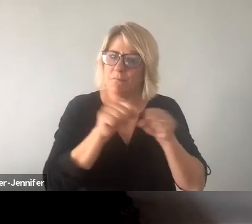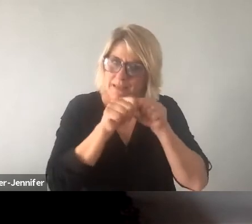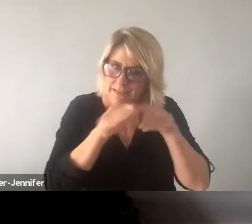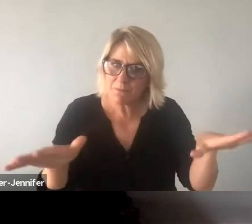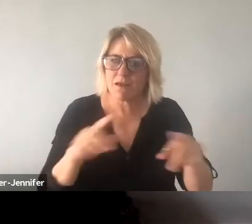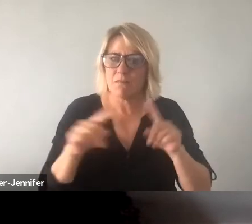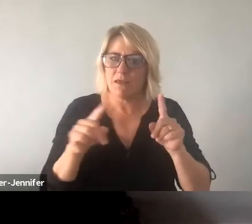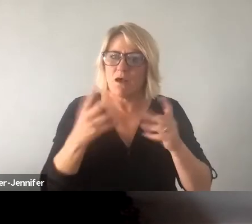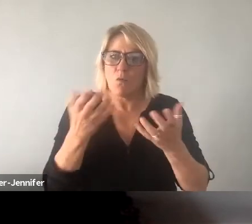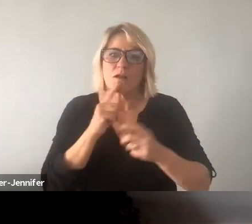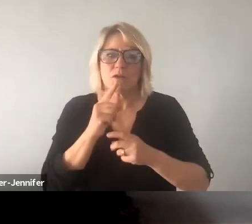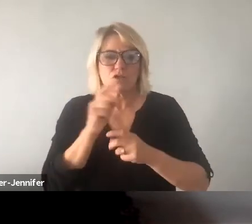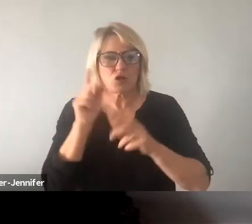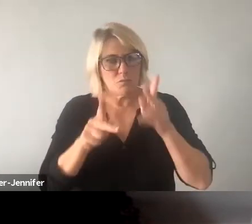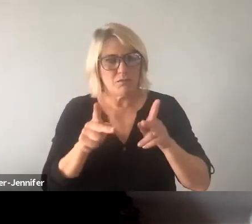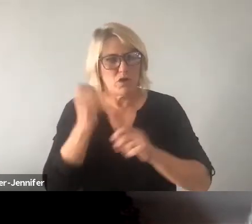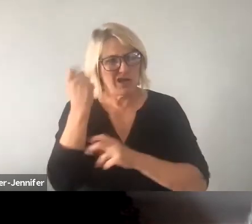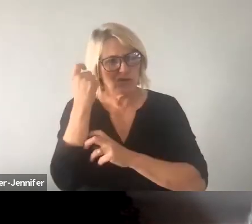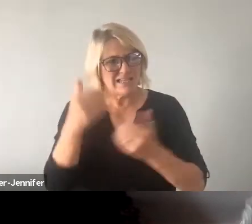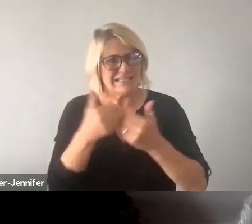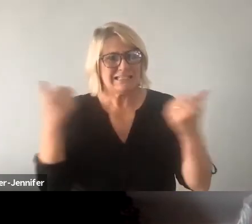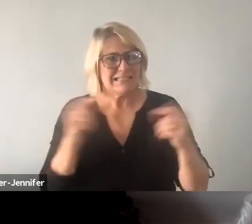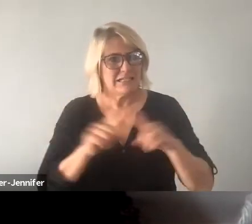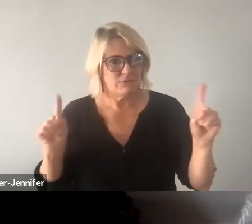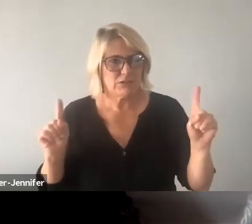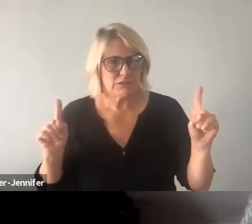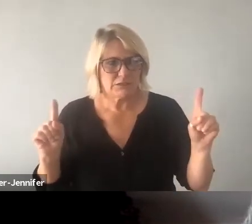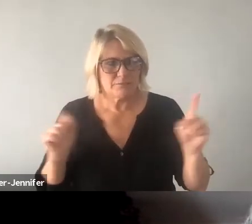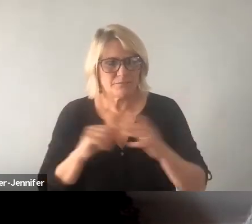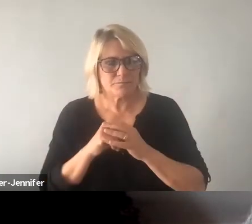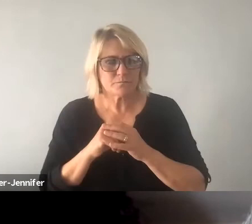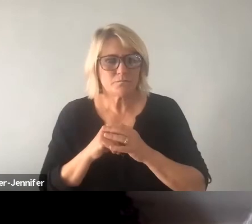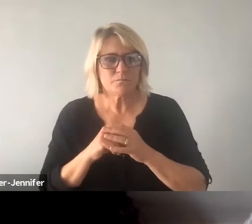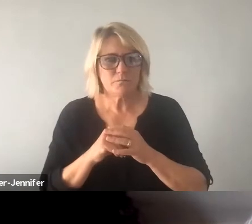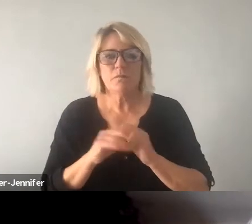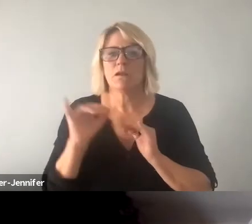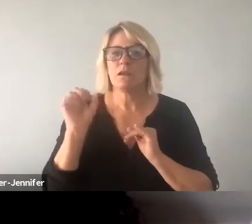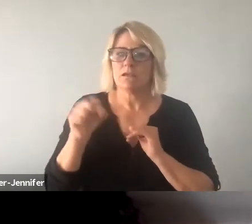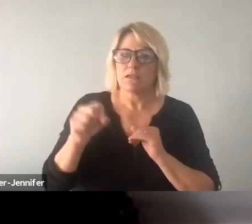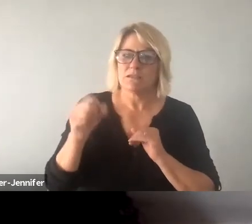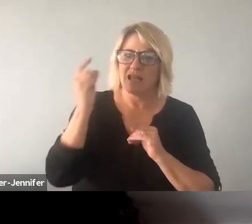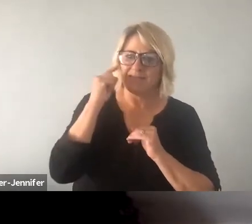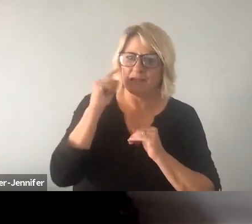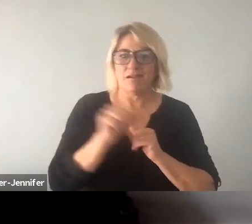pretty generous with policies during the pandemic, but we just wanted to sort of make sure that folks understood